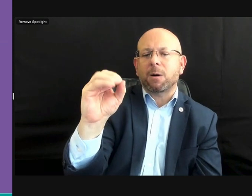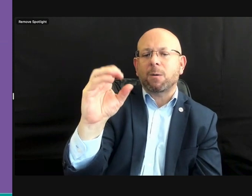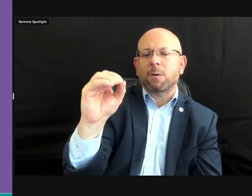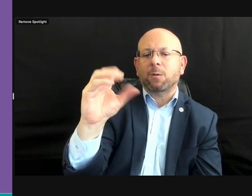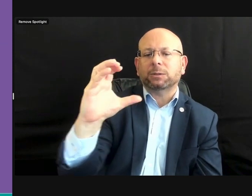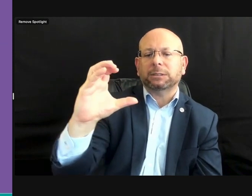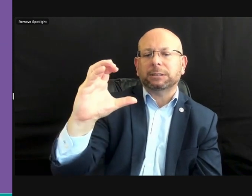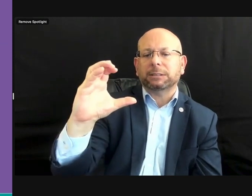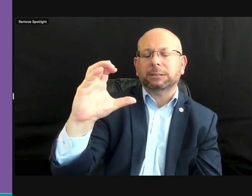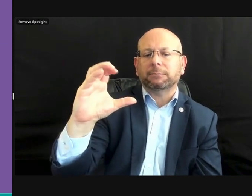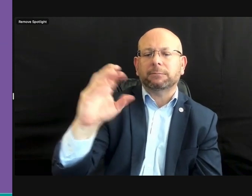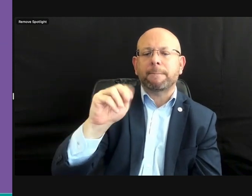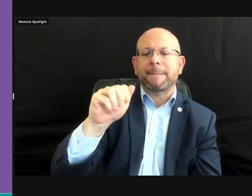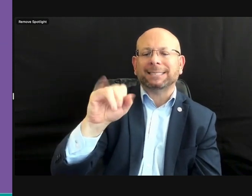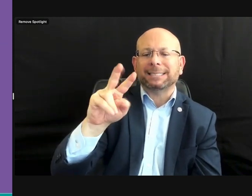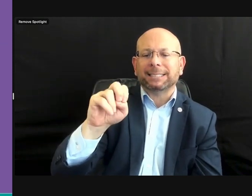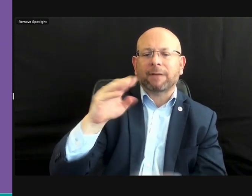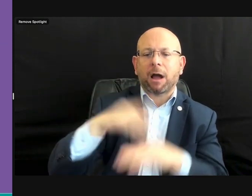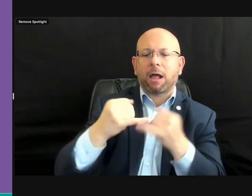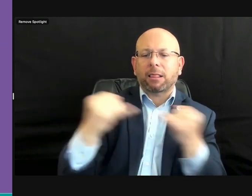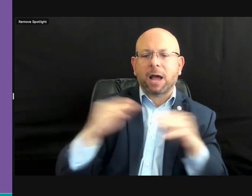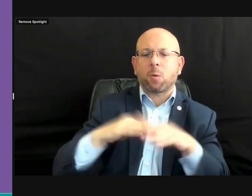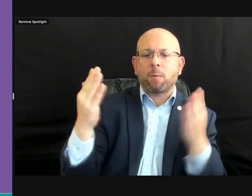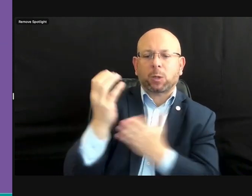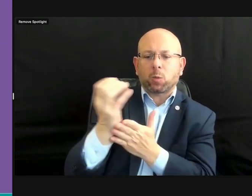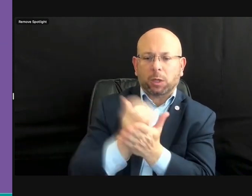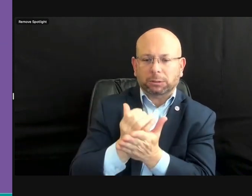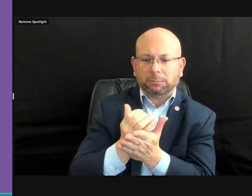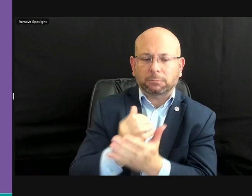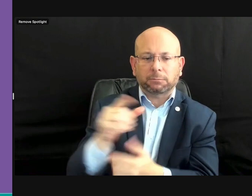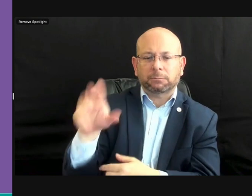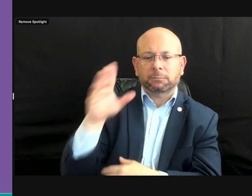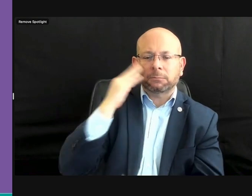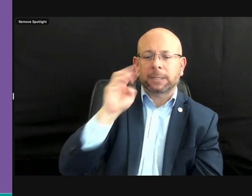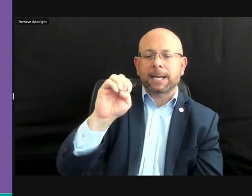Plus, for their MOOCs, Massive Online Open Courses,